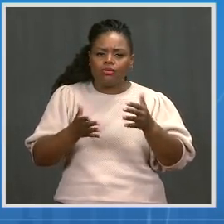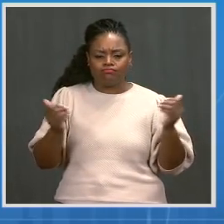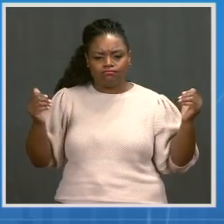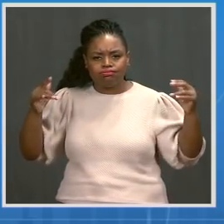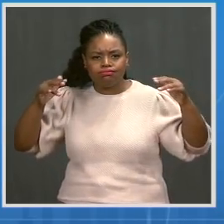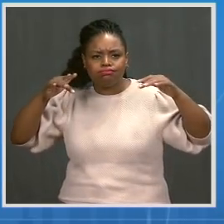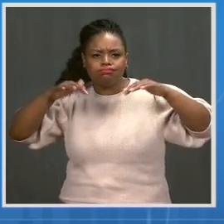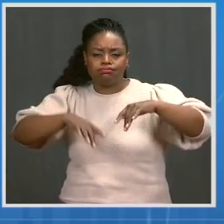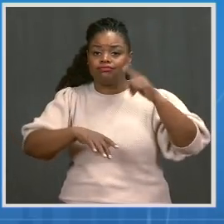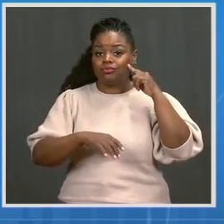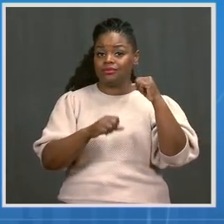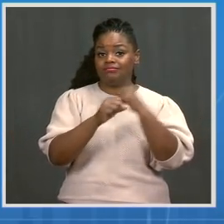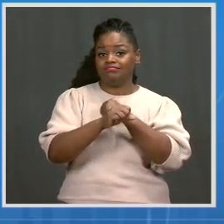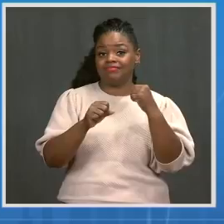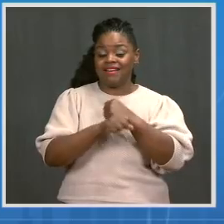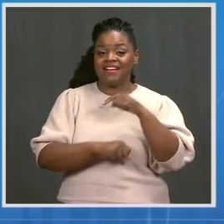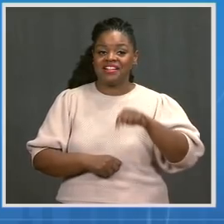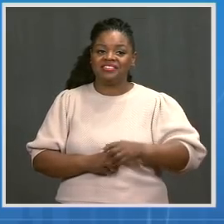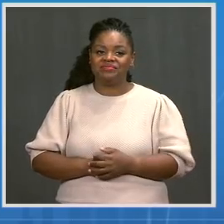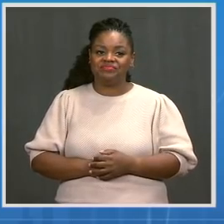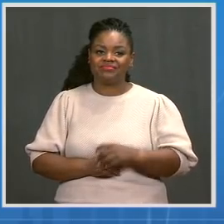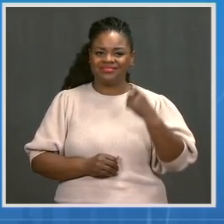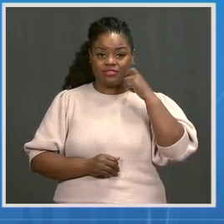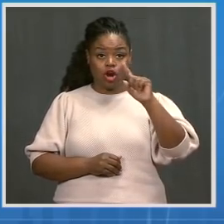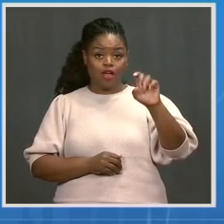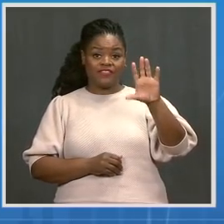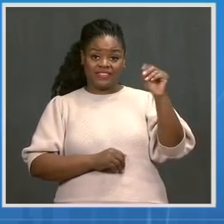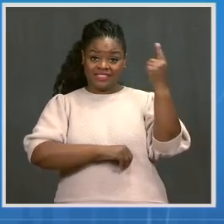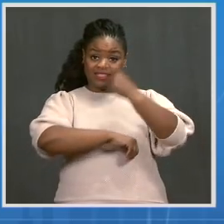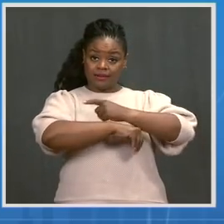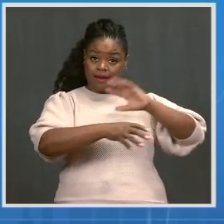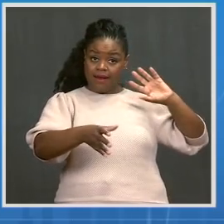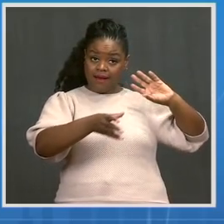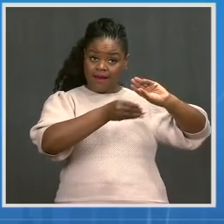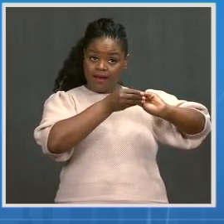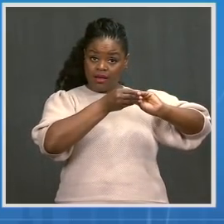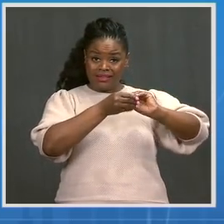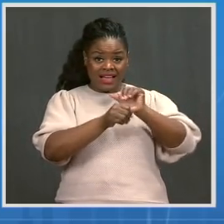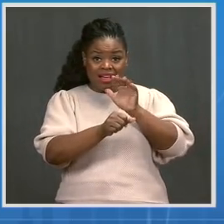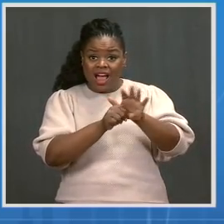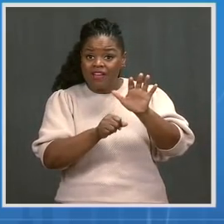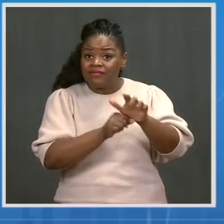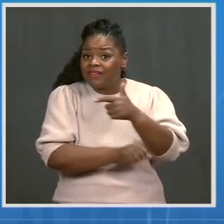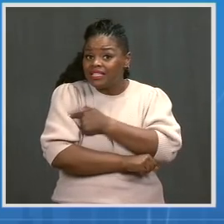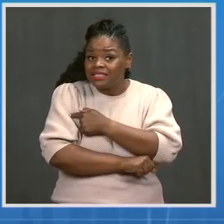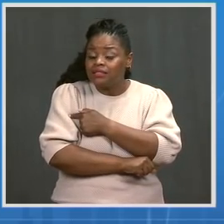In the past 150 days, we went from not having enough supply to securing supply --